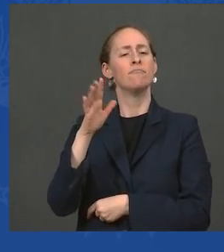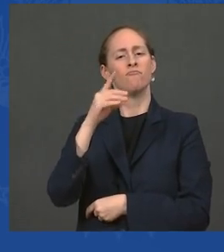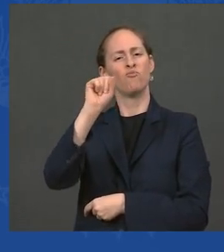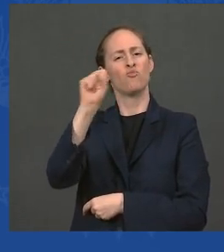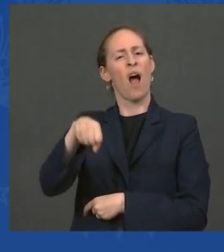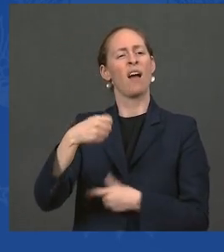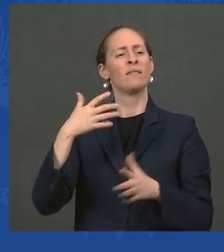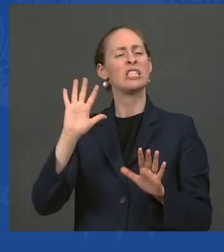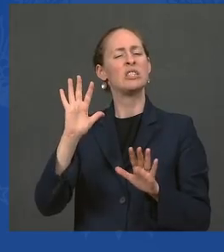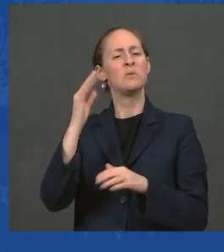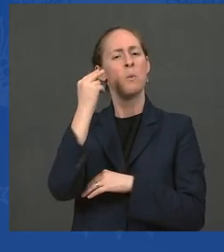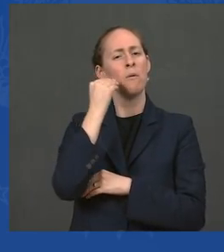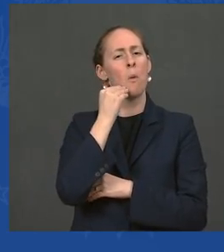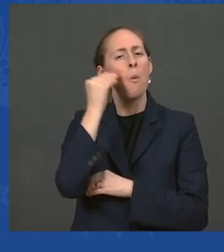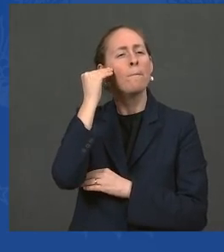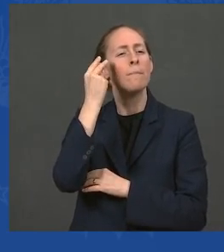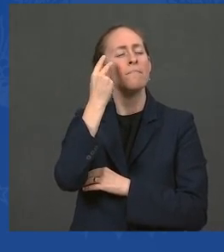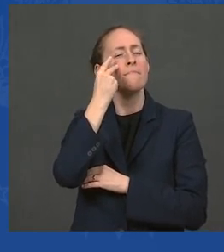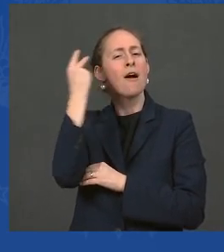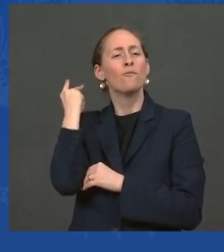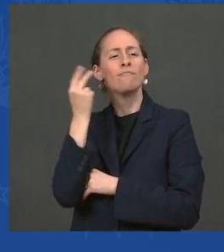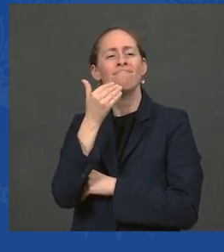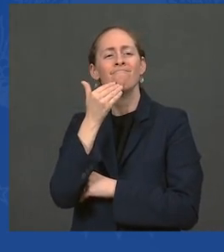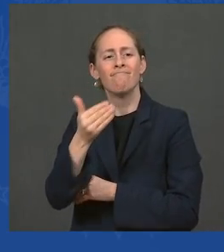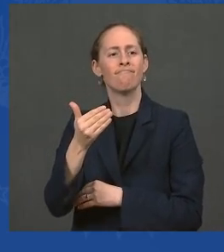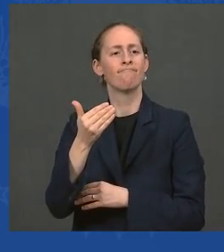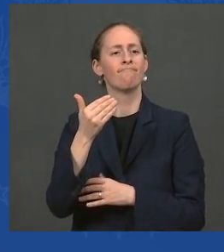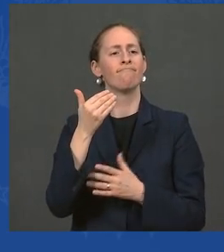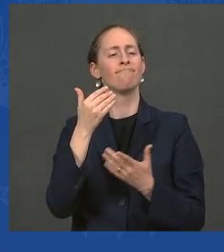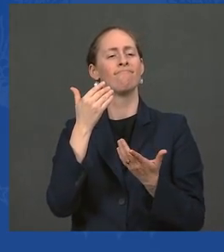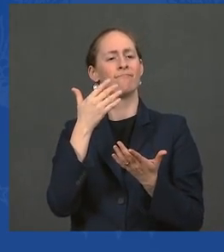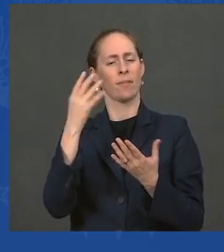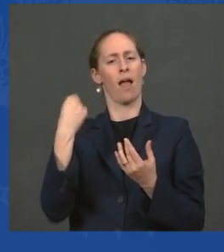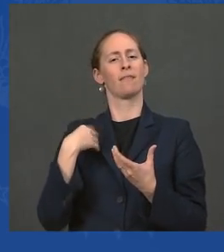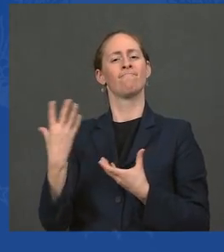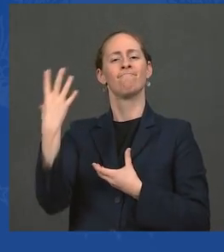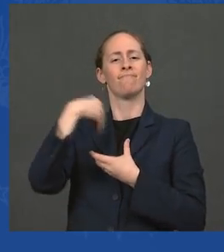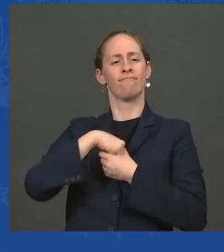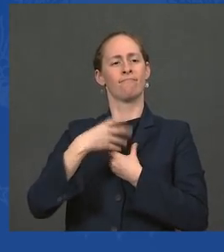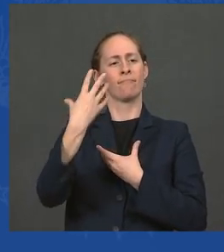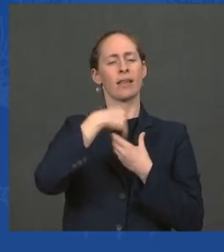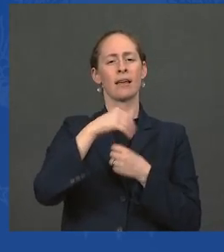it's my home because of the values it gave me. So, when I ran for President, I came back to Scranton.